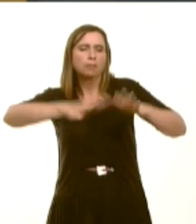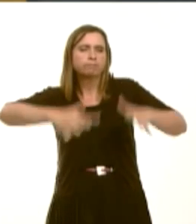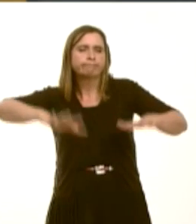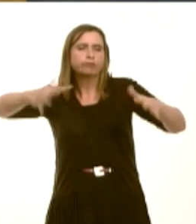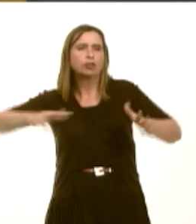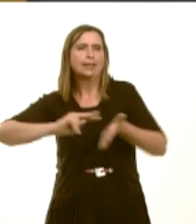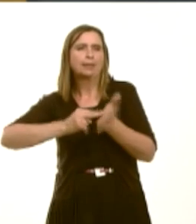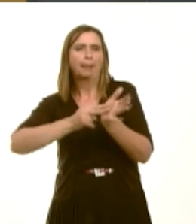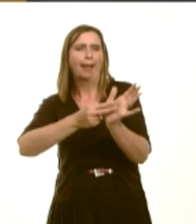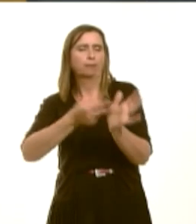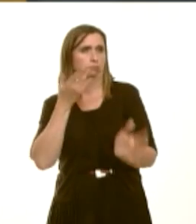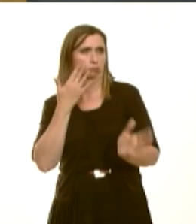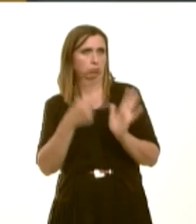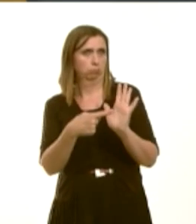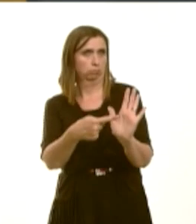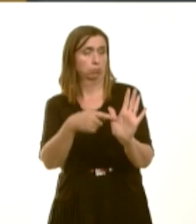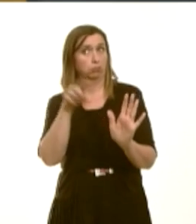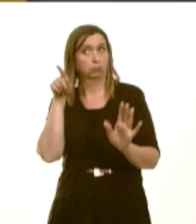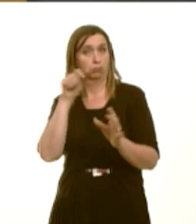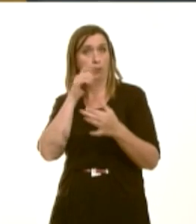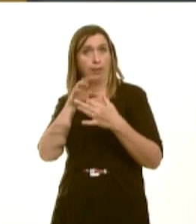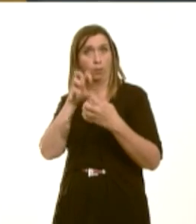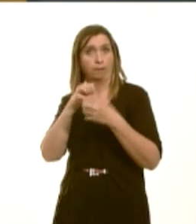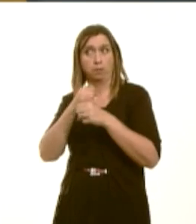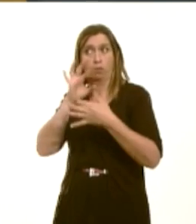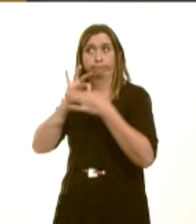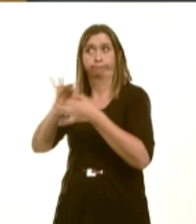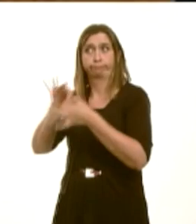how the Welsh Government expects to be working with SEACAMS to develop a strategy?